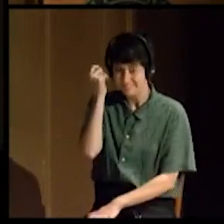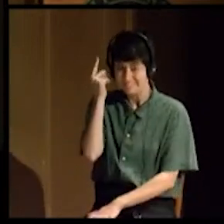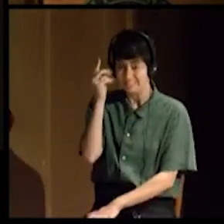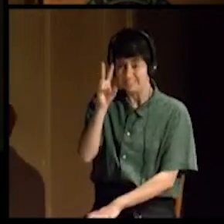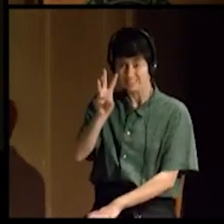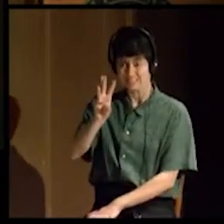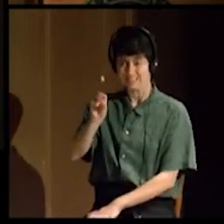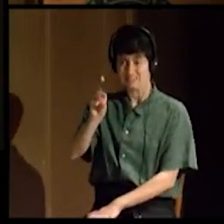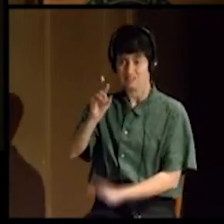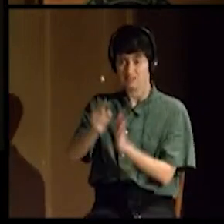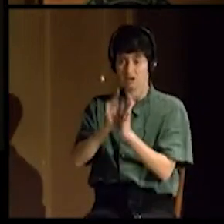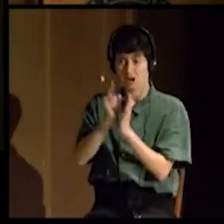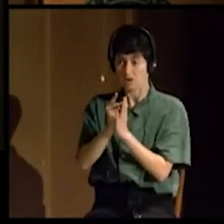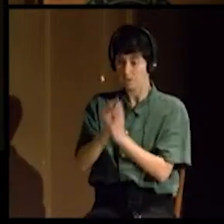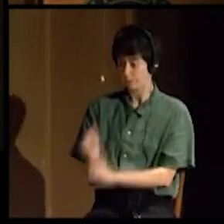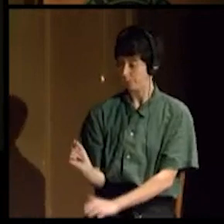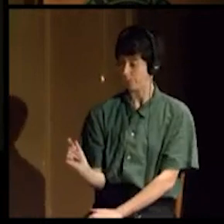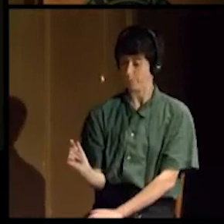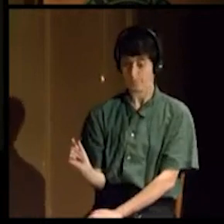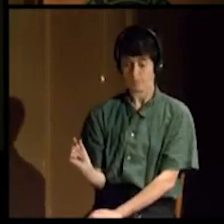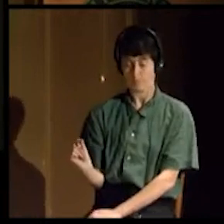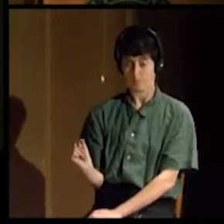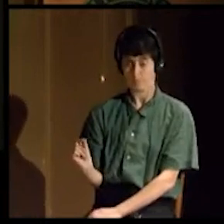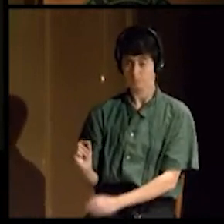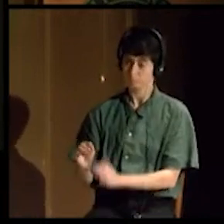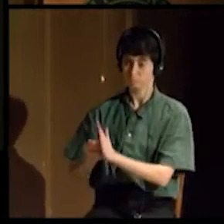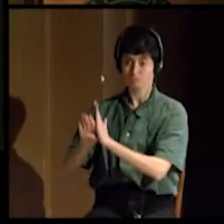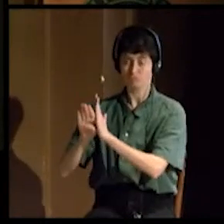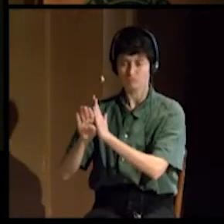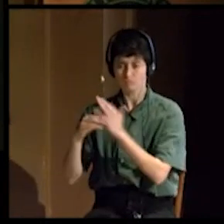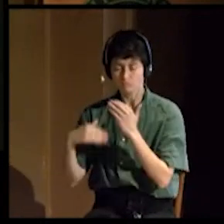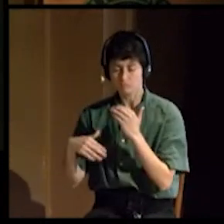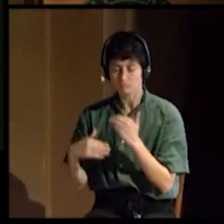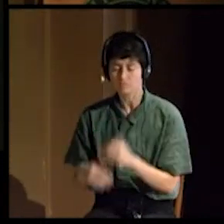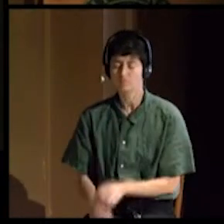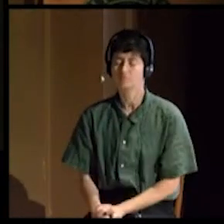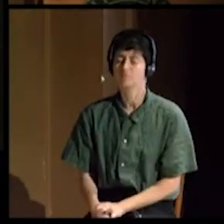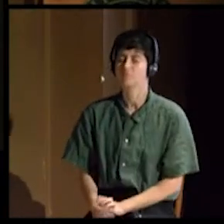And so Ben and I put together some experiments. And so to do these experiments,